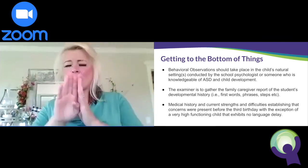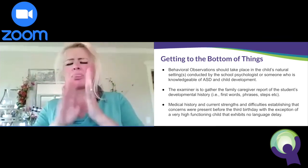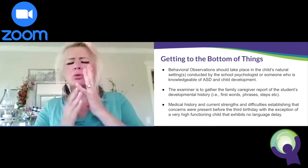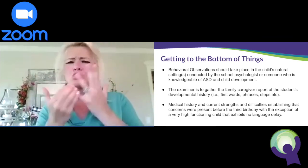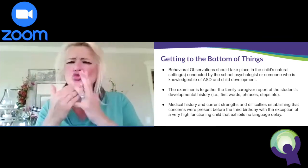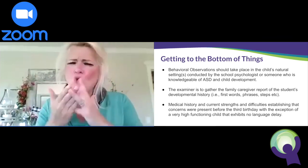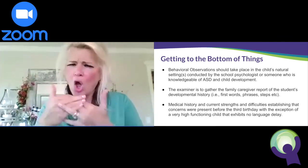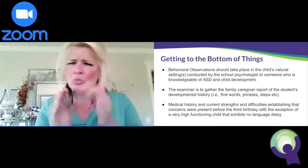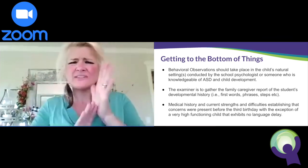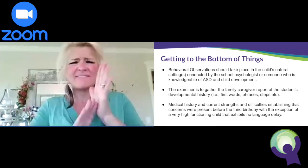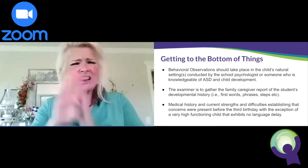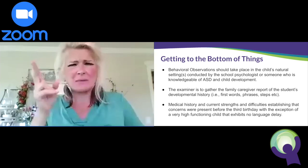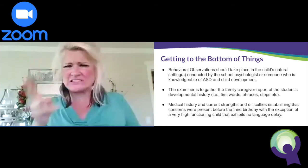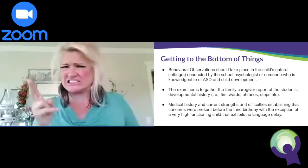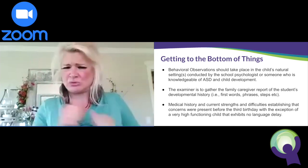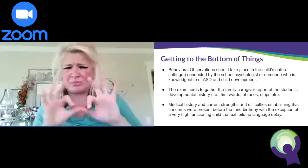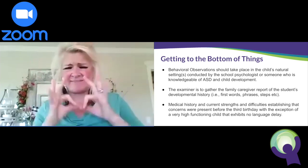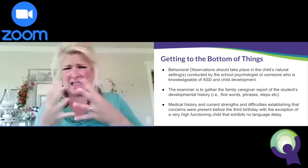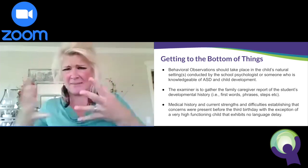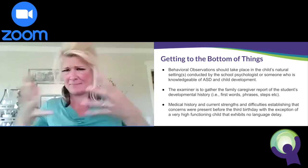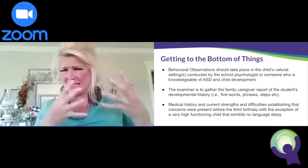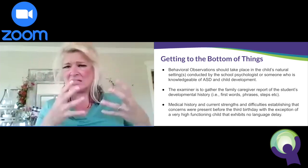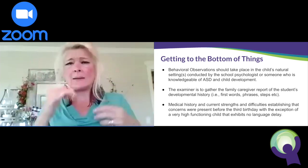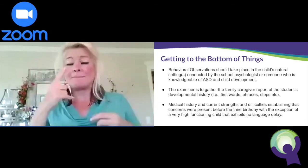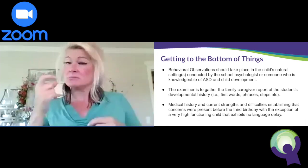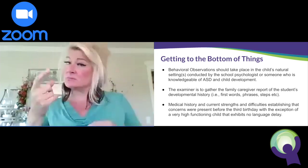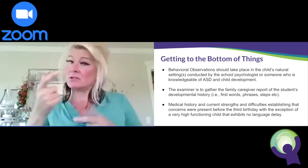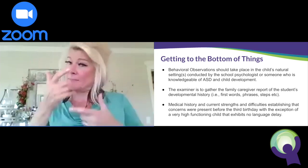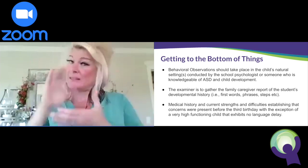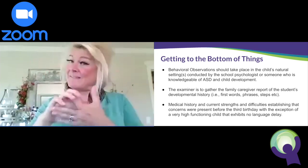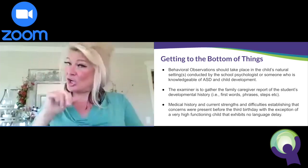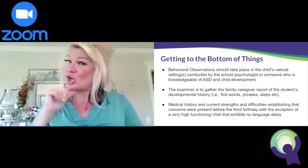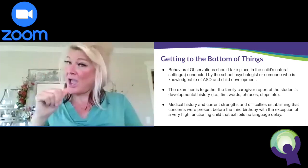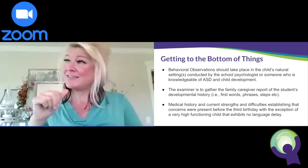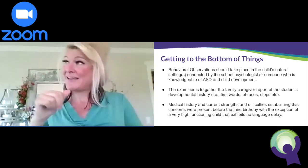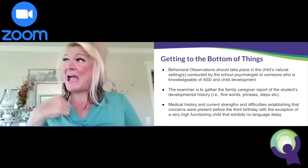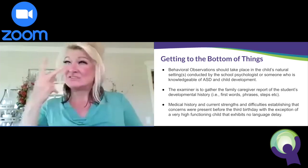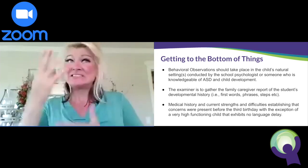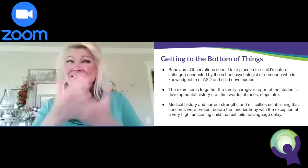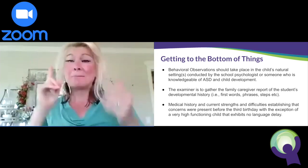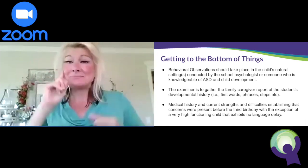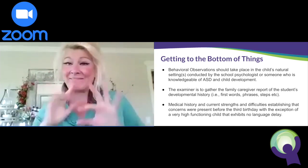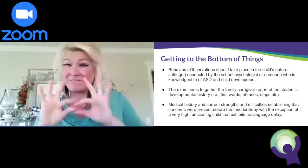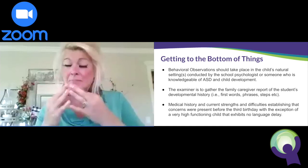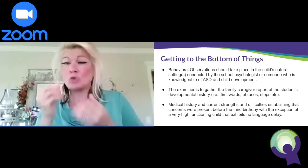resources that are available really developing what you developing the appropriate assessments